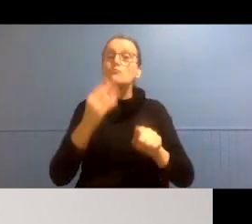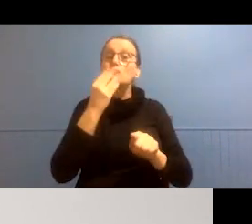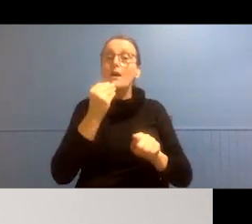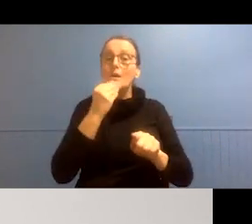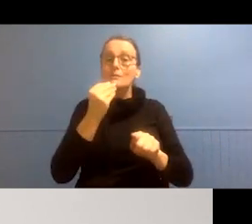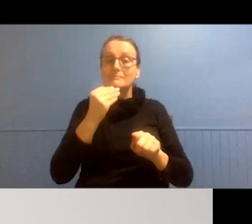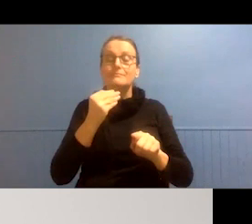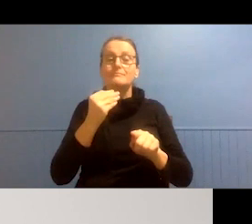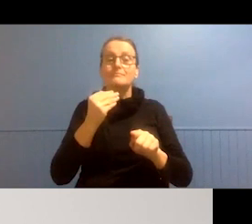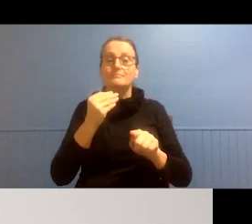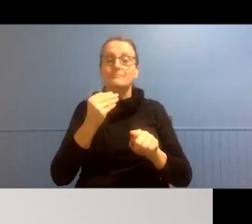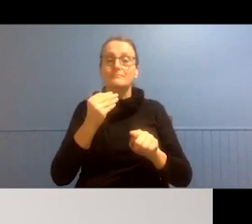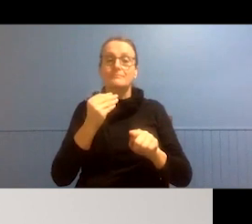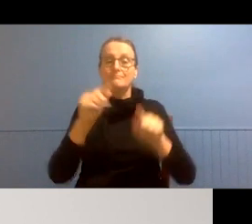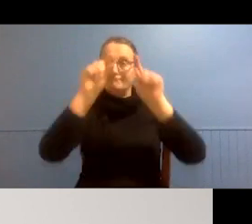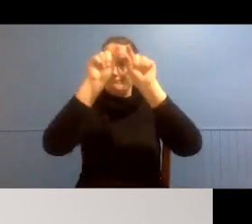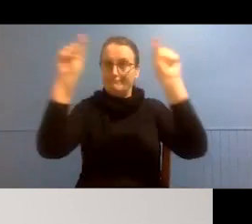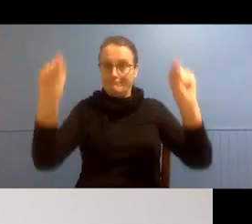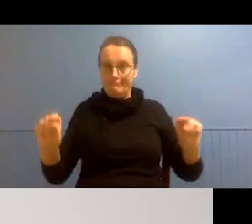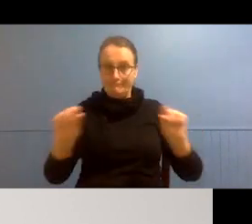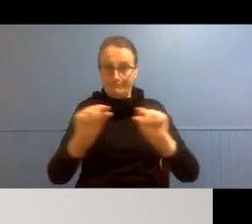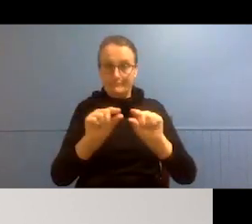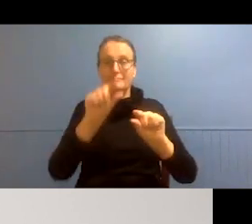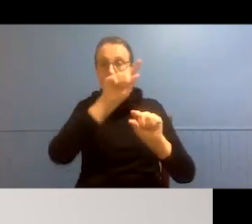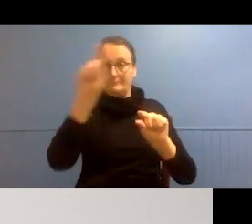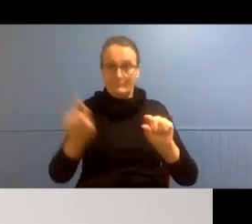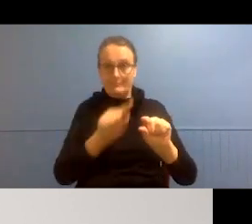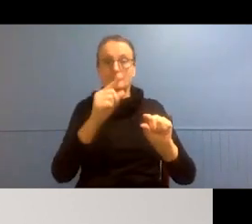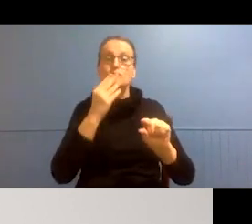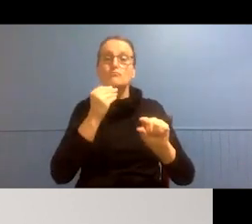framed brown rectangle and above the rectangle is the text that says,